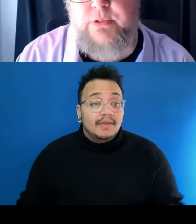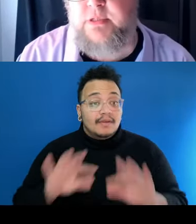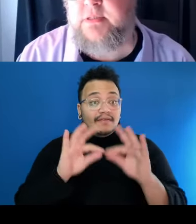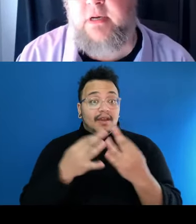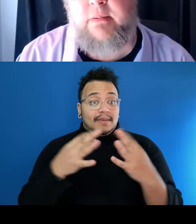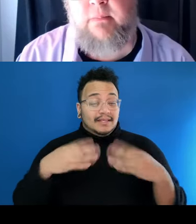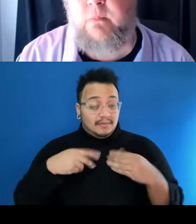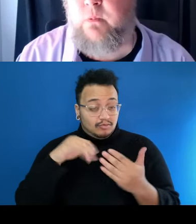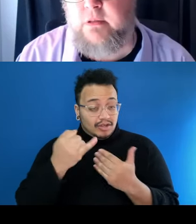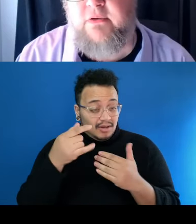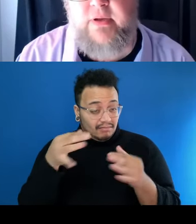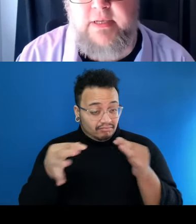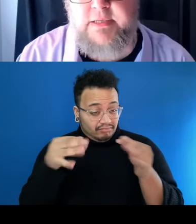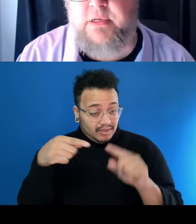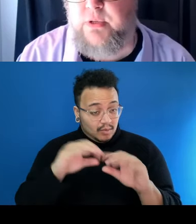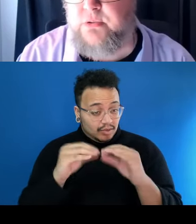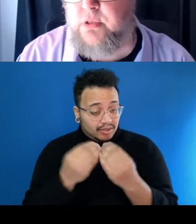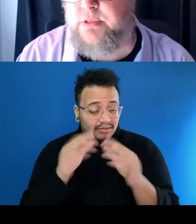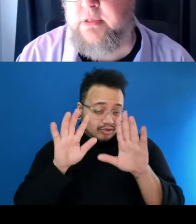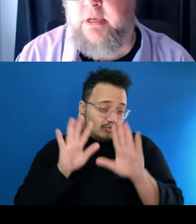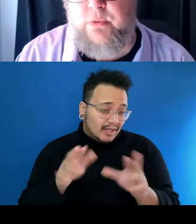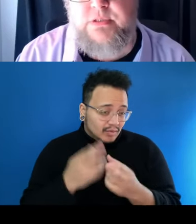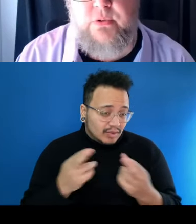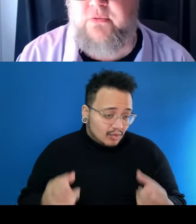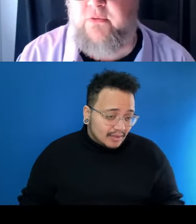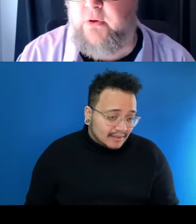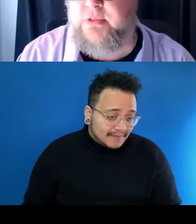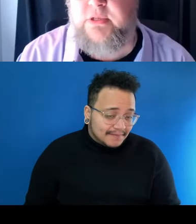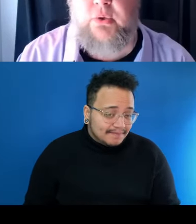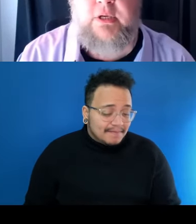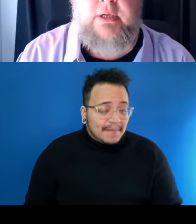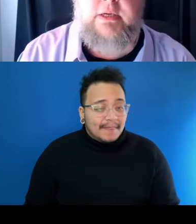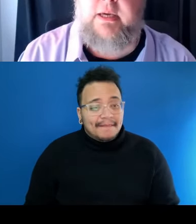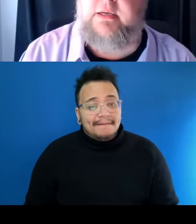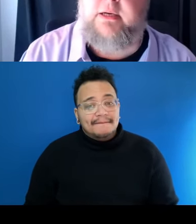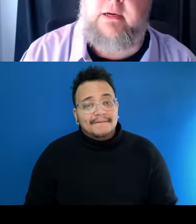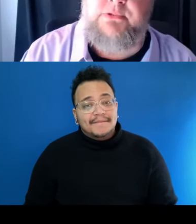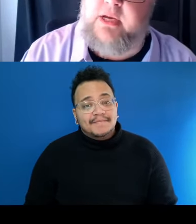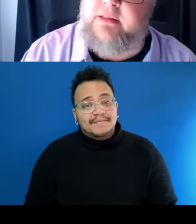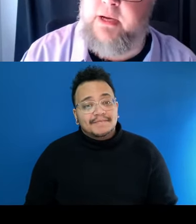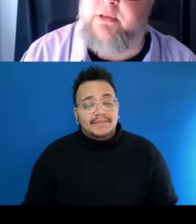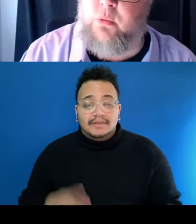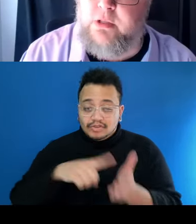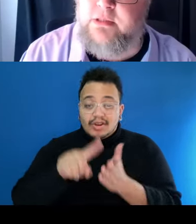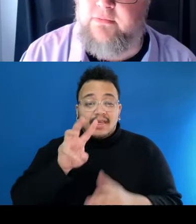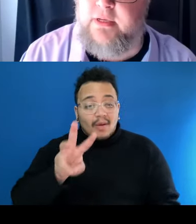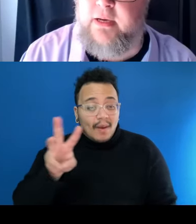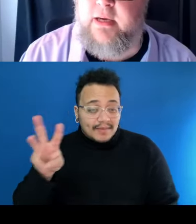which is really a fantastic resource for folks. So again, check them out and the work that they've done